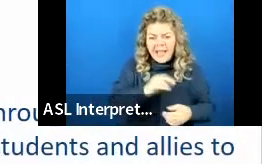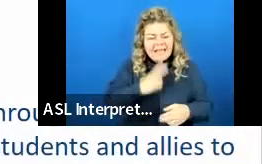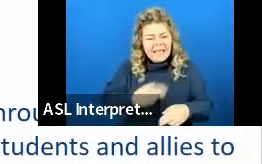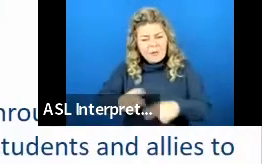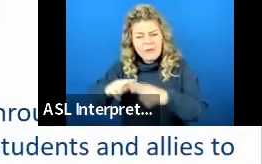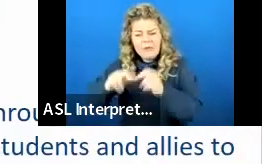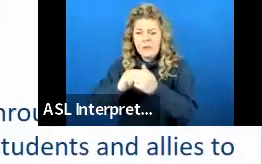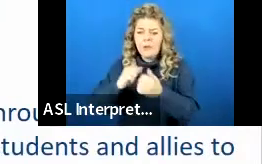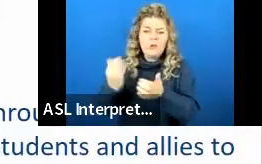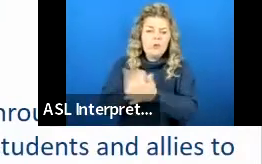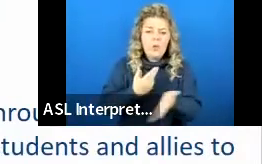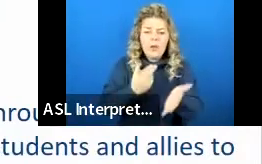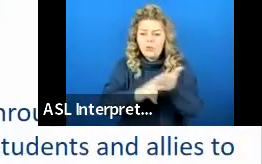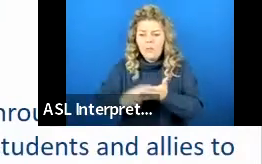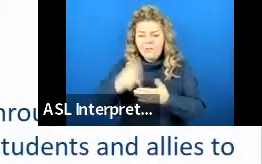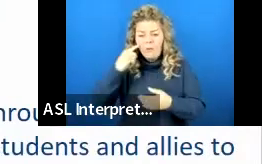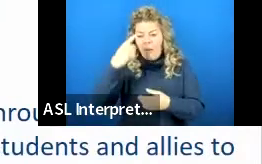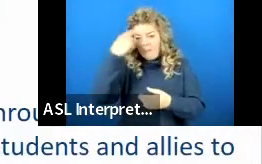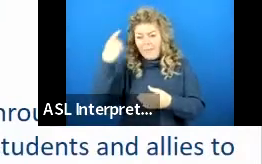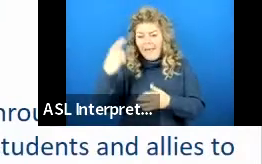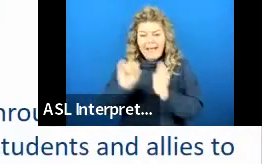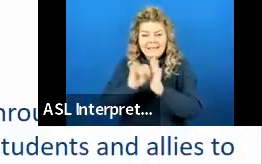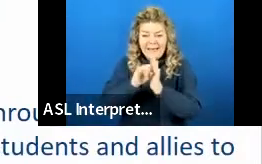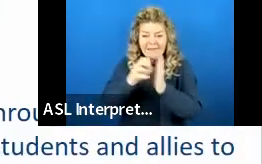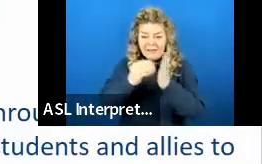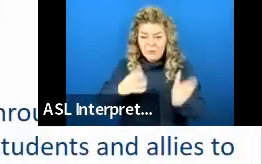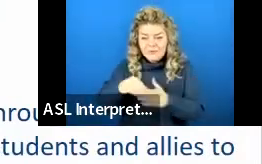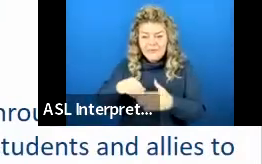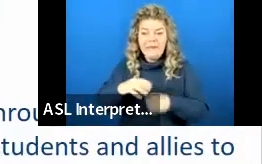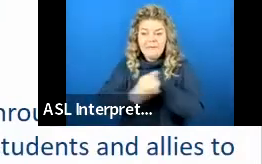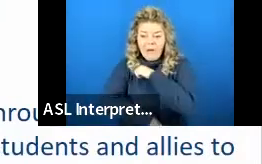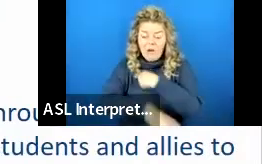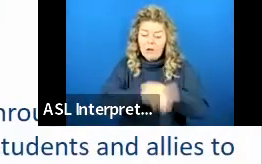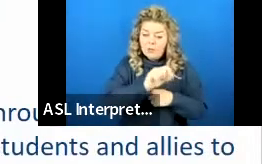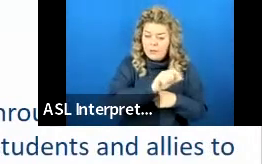of black identified students in fall 2023 and fall 2024.